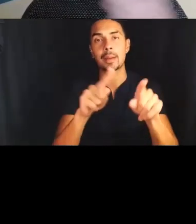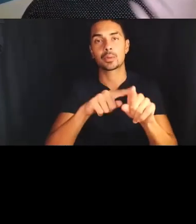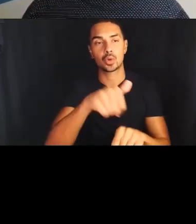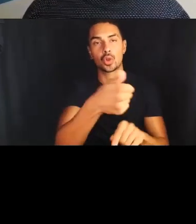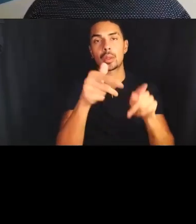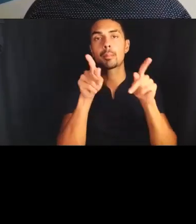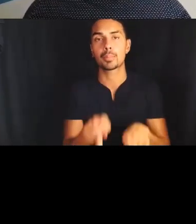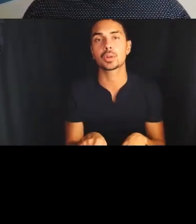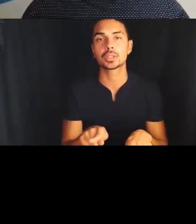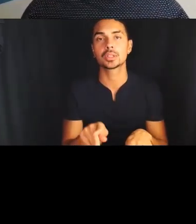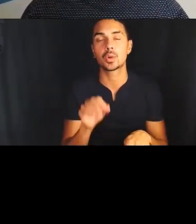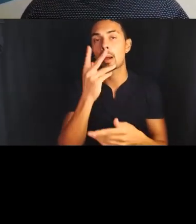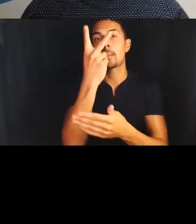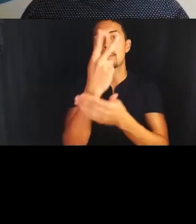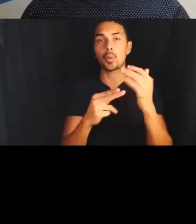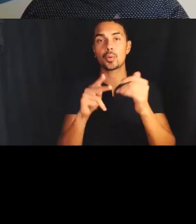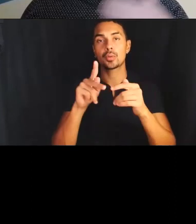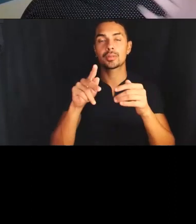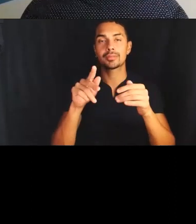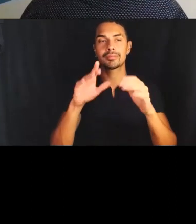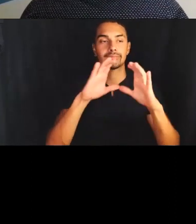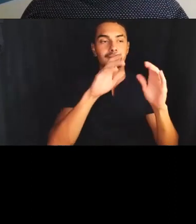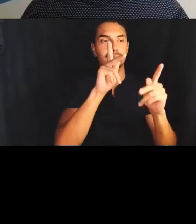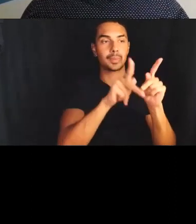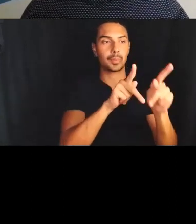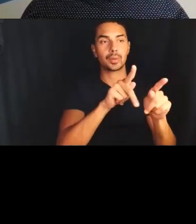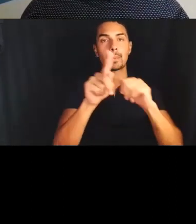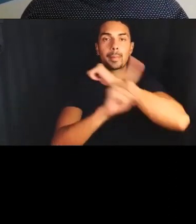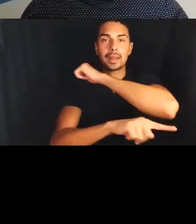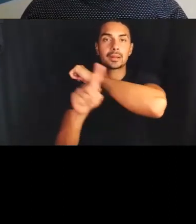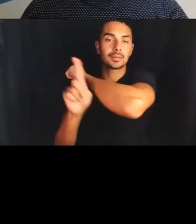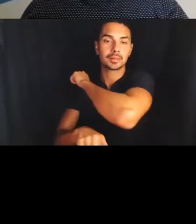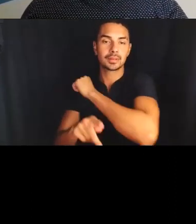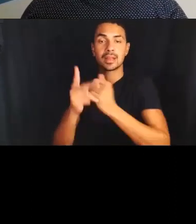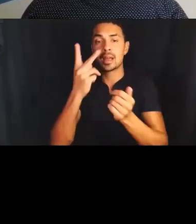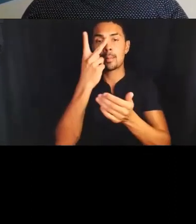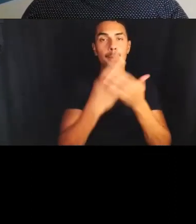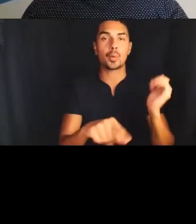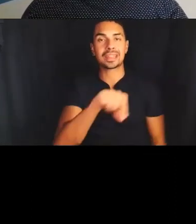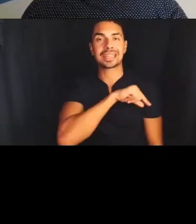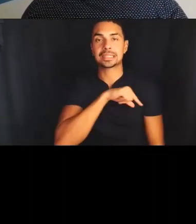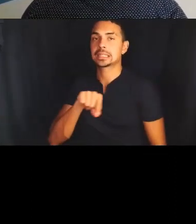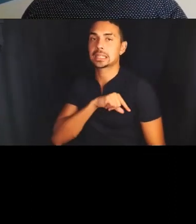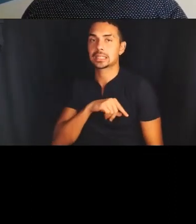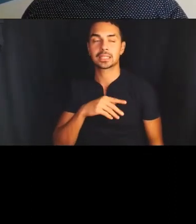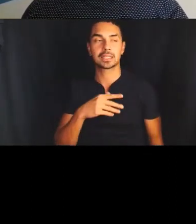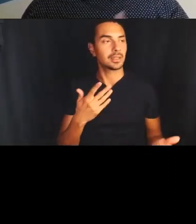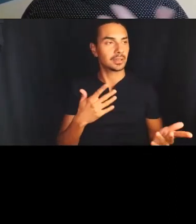or both parties would get penalized. Both people are just guilty. We don't feel like anything will be done about it